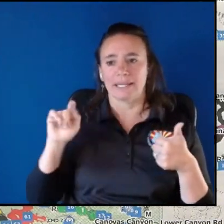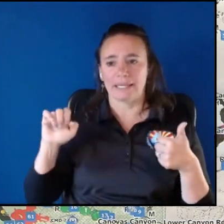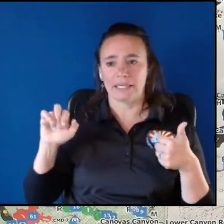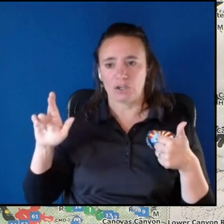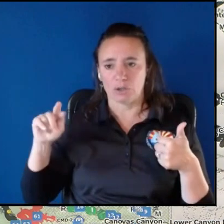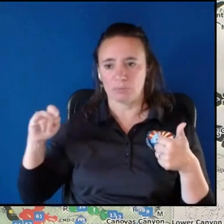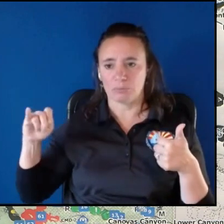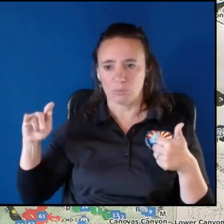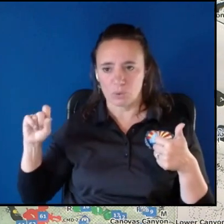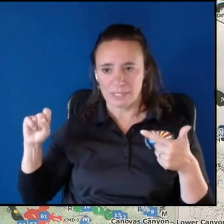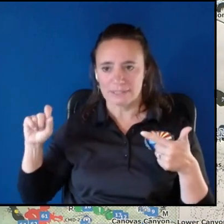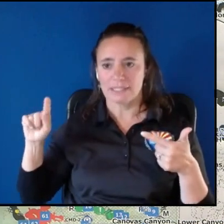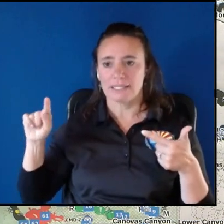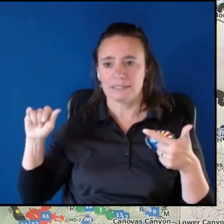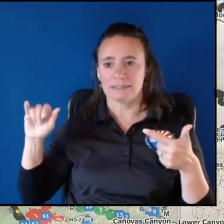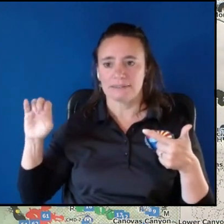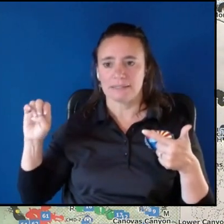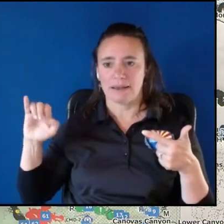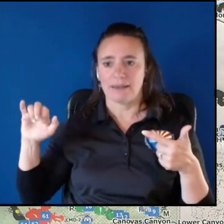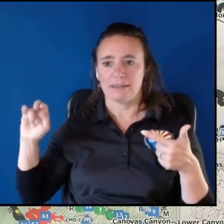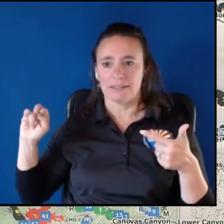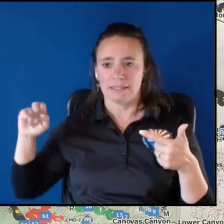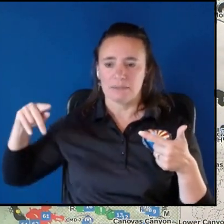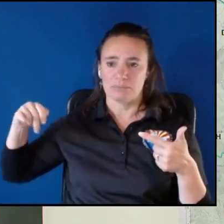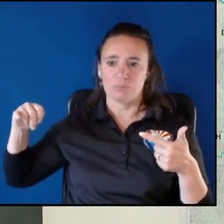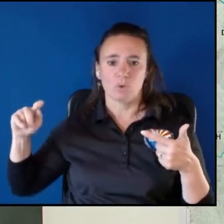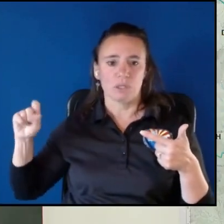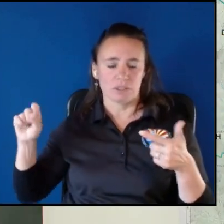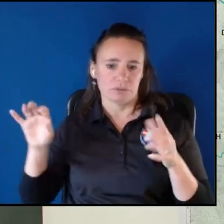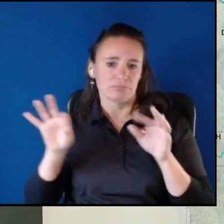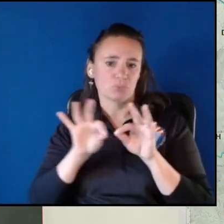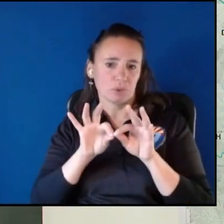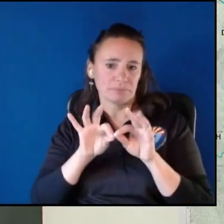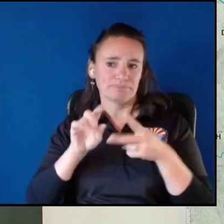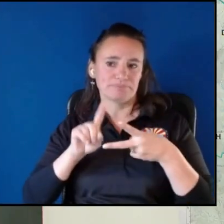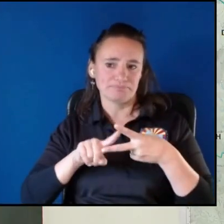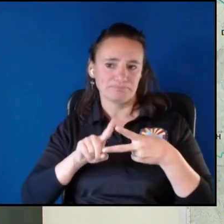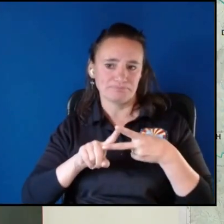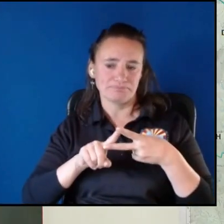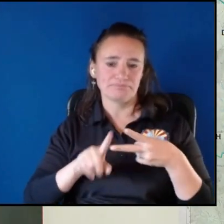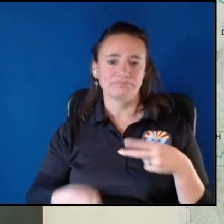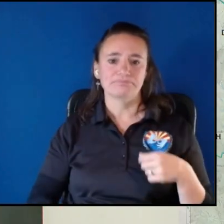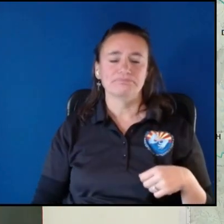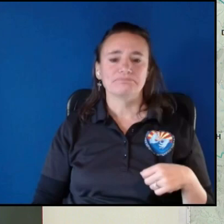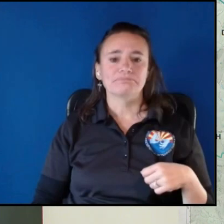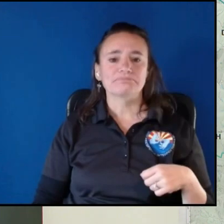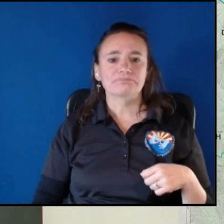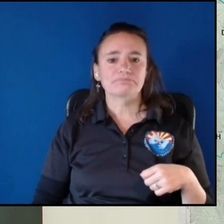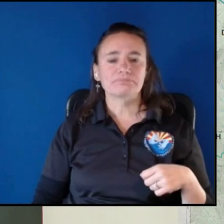us and we want to make sure that we've got a good one up there. Alrighty, so now coming back just to touch on a few